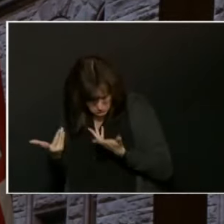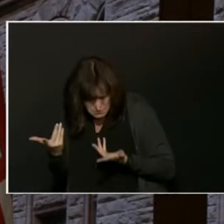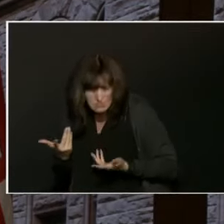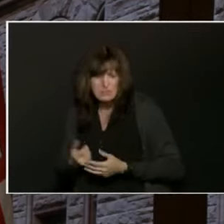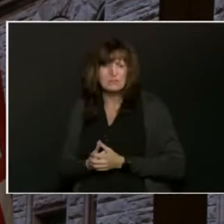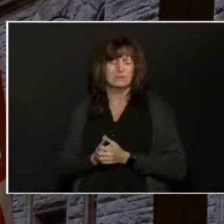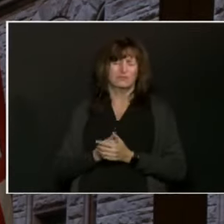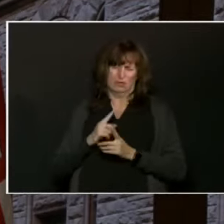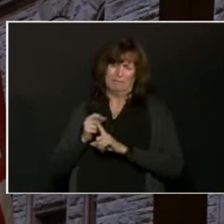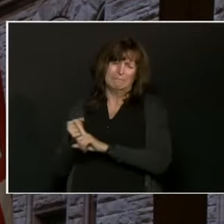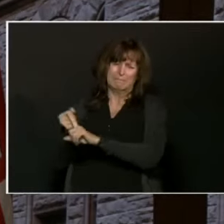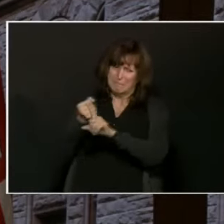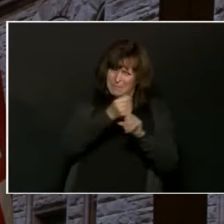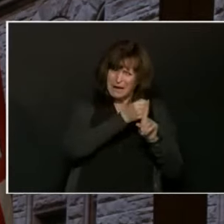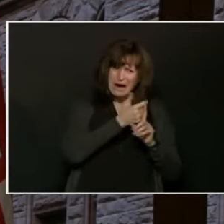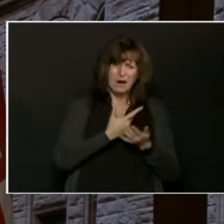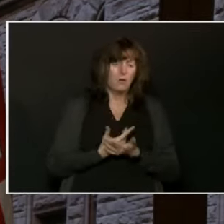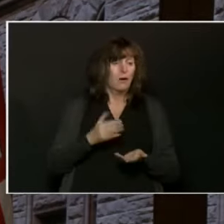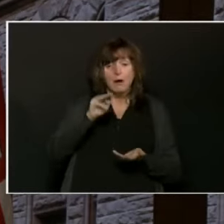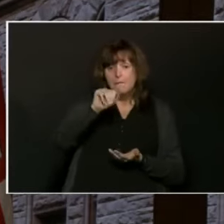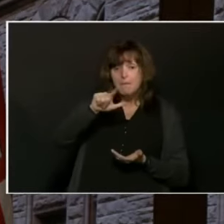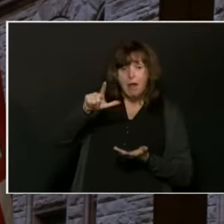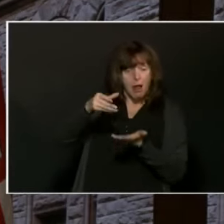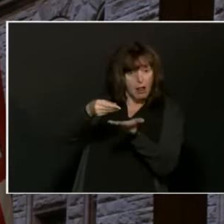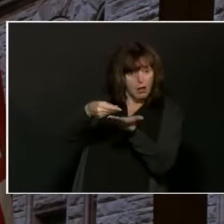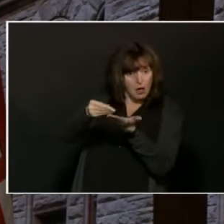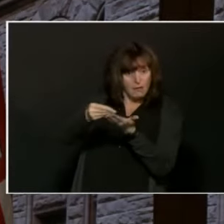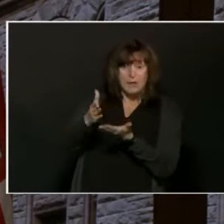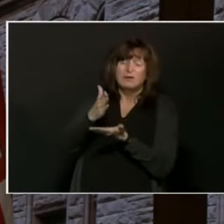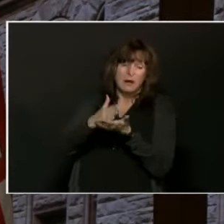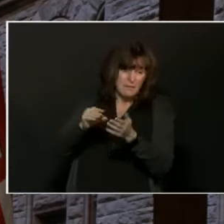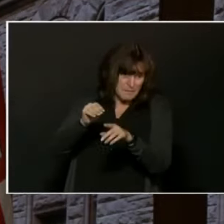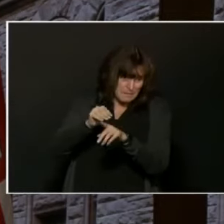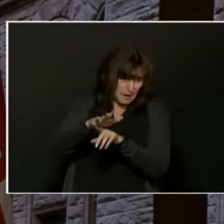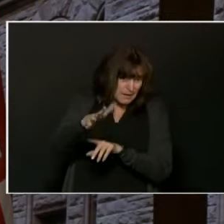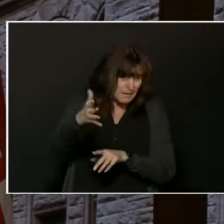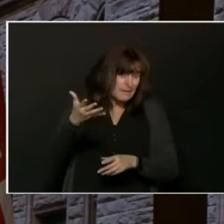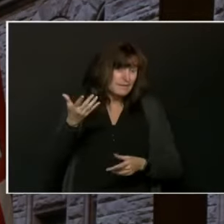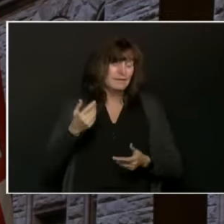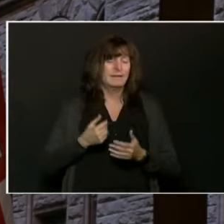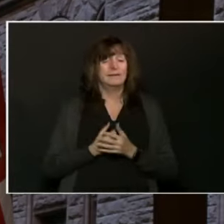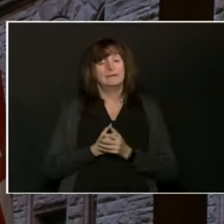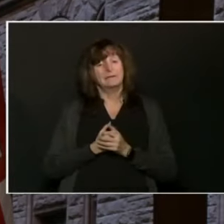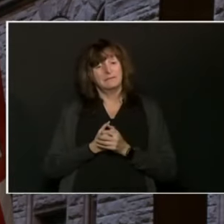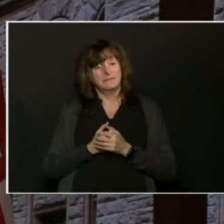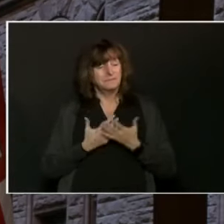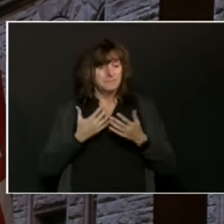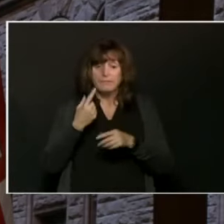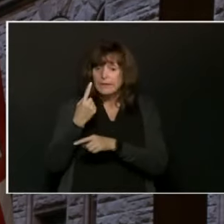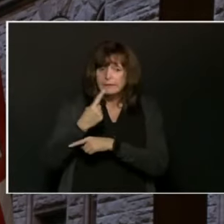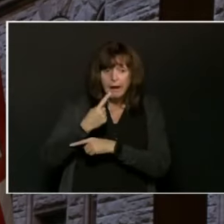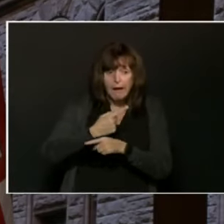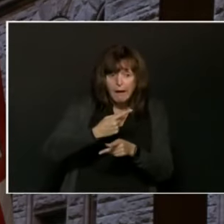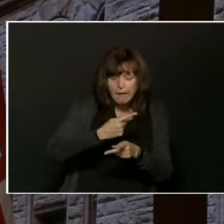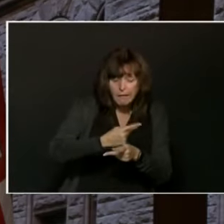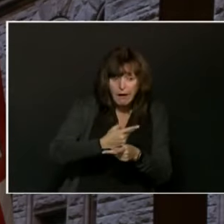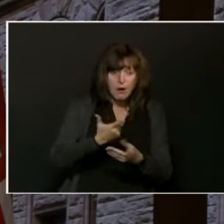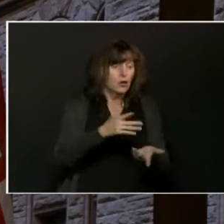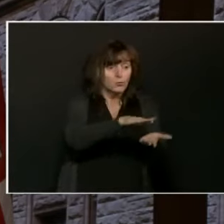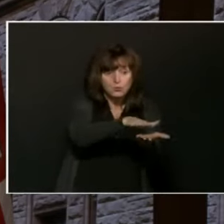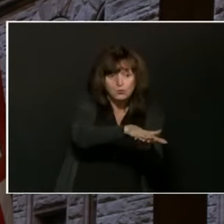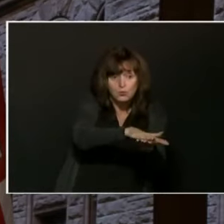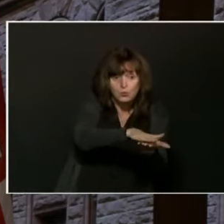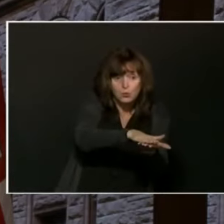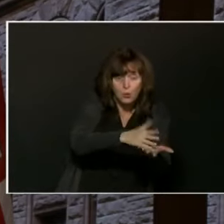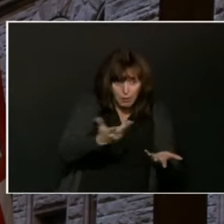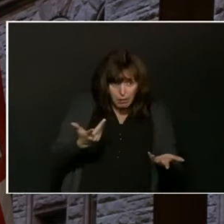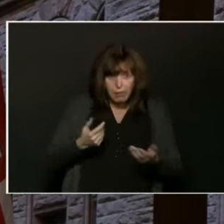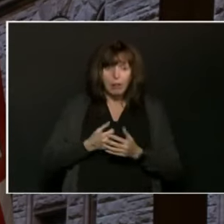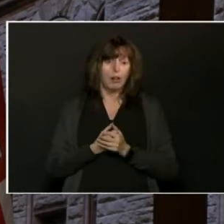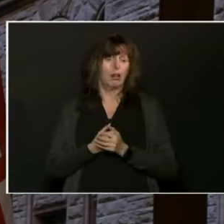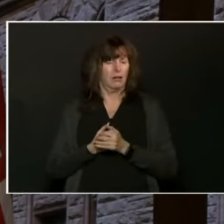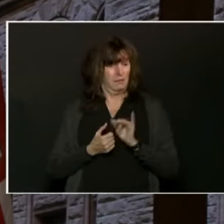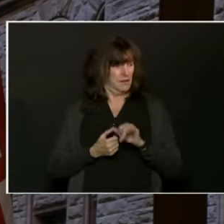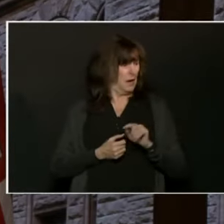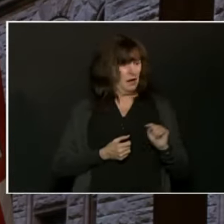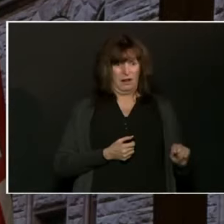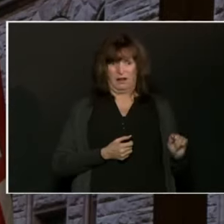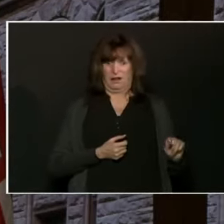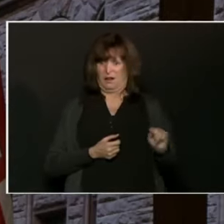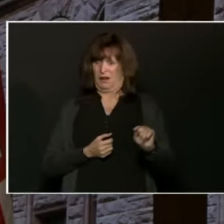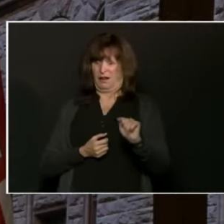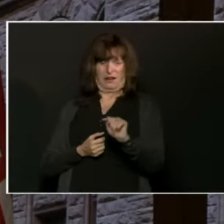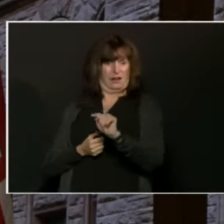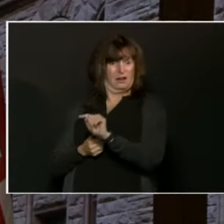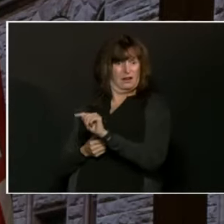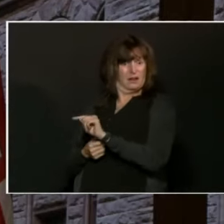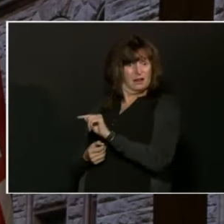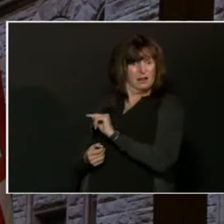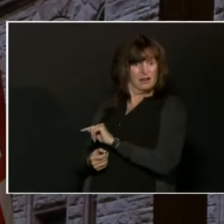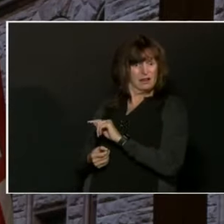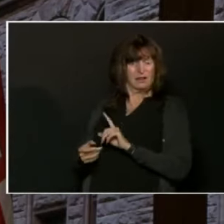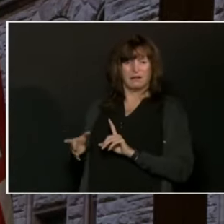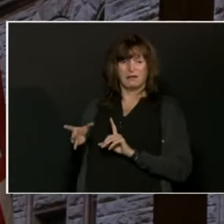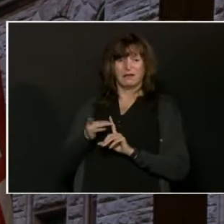WE'VE OUTBREAKS IN -- ASSOCIATED